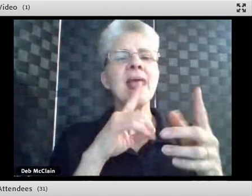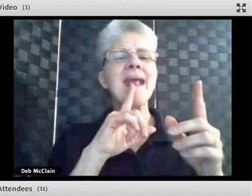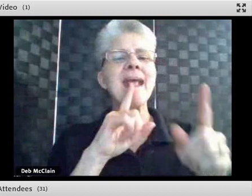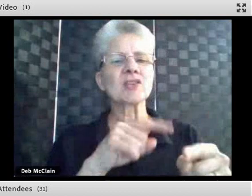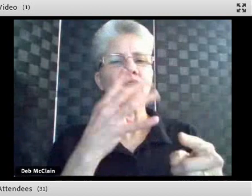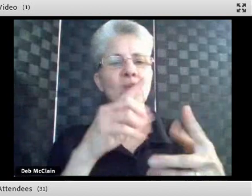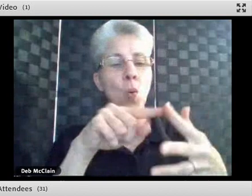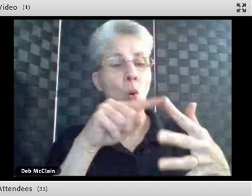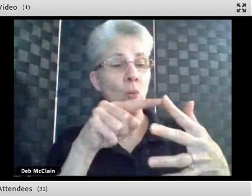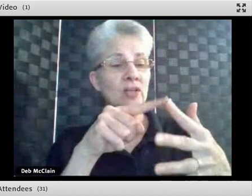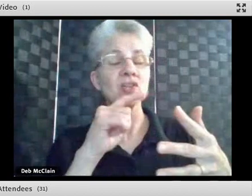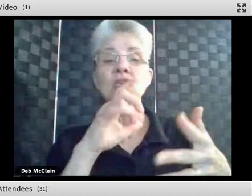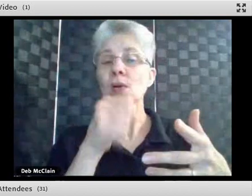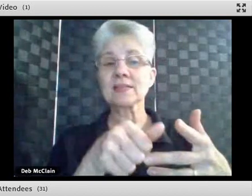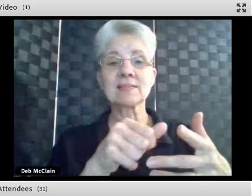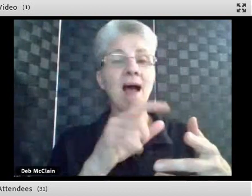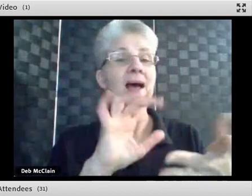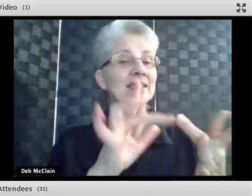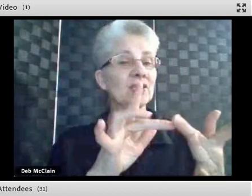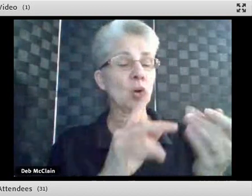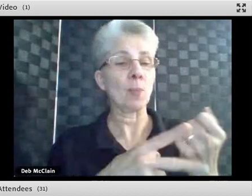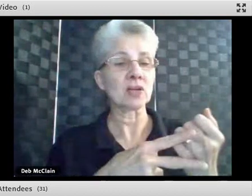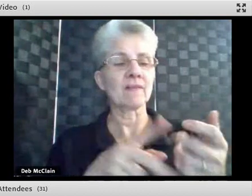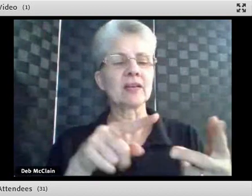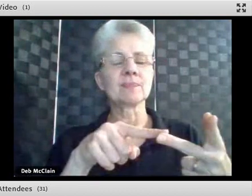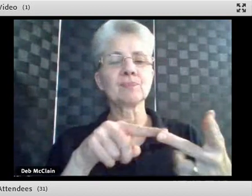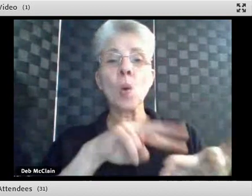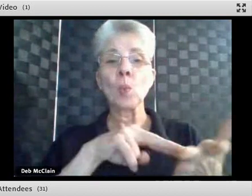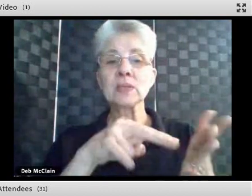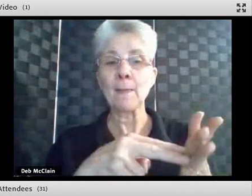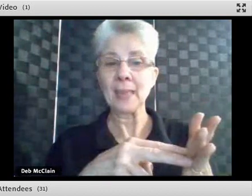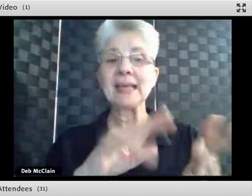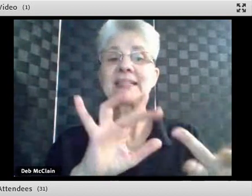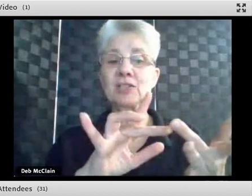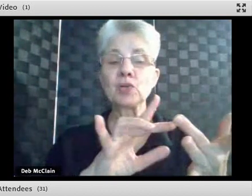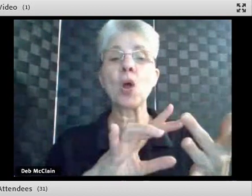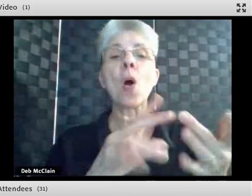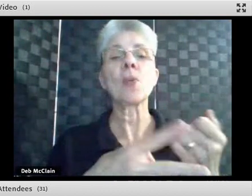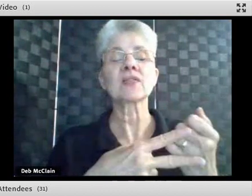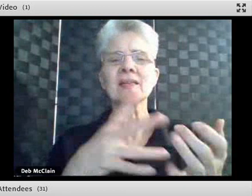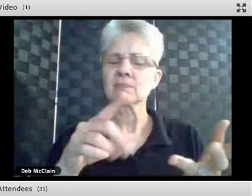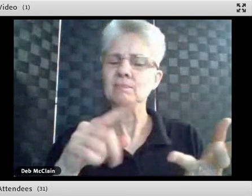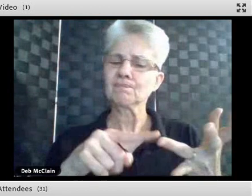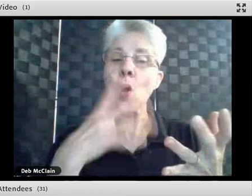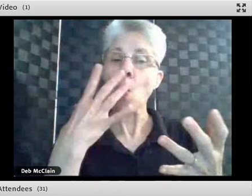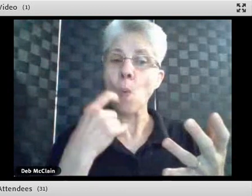What is not digital preservation? What is digital preservation? Why should you be concerned about it?